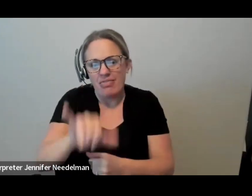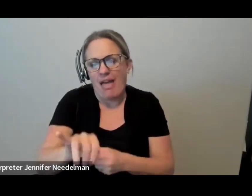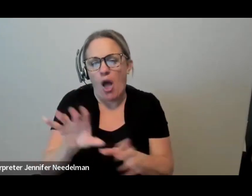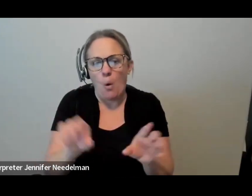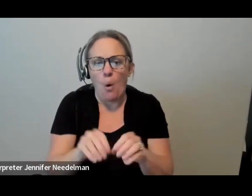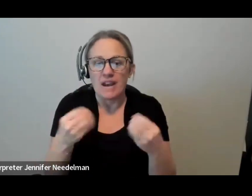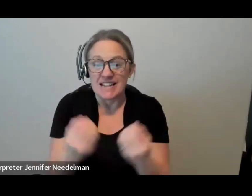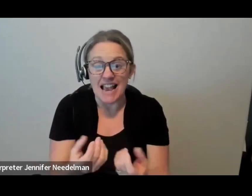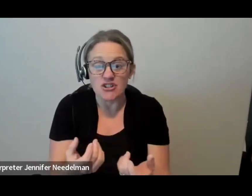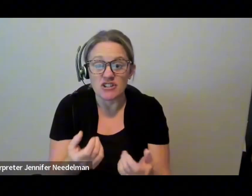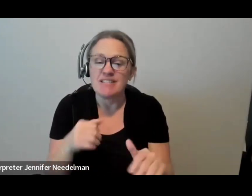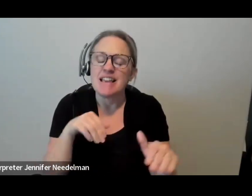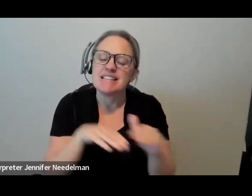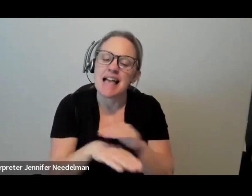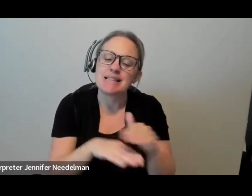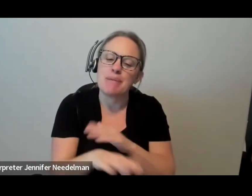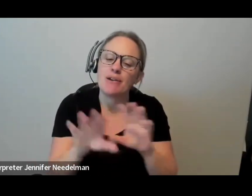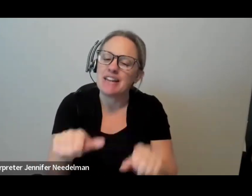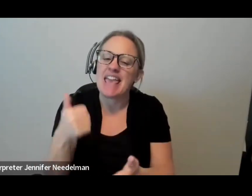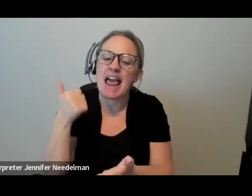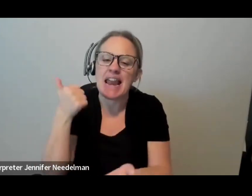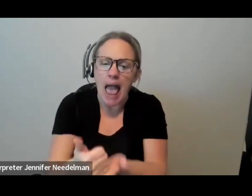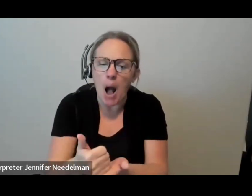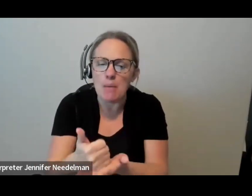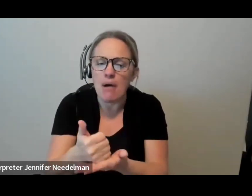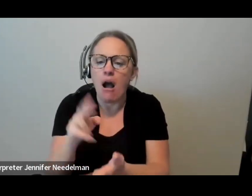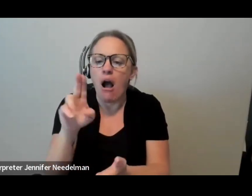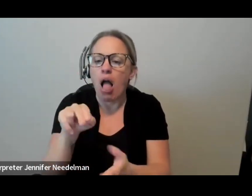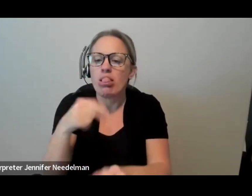Accessibility can help unlock what your potential is.